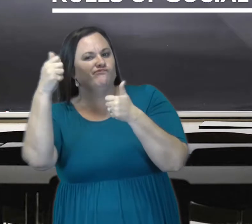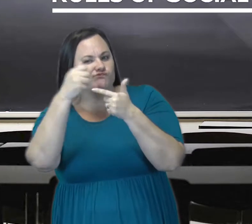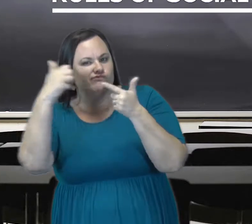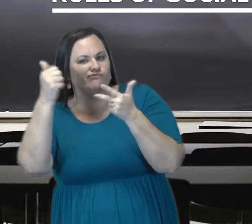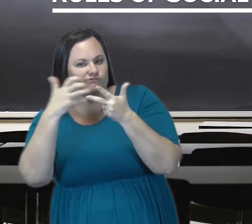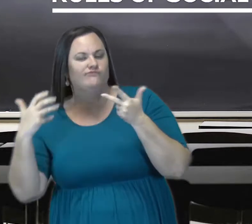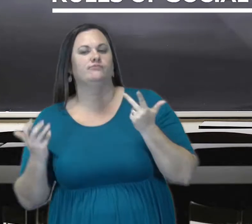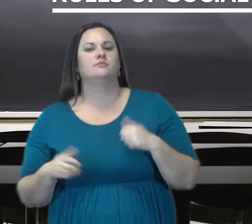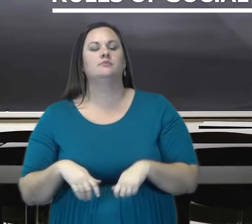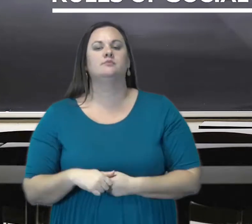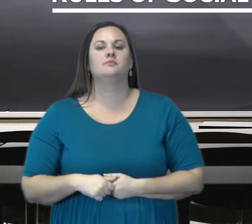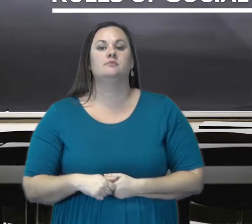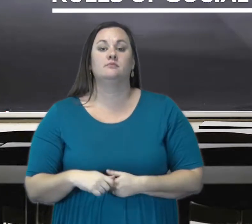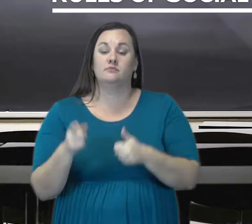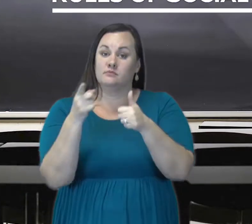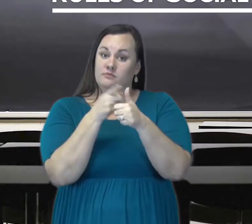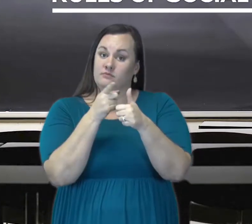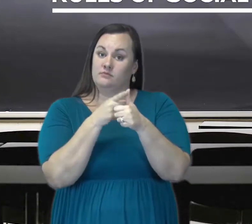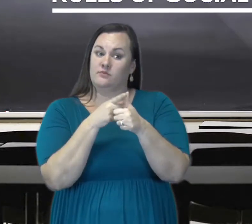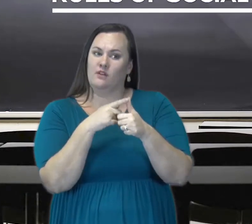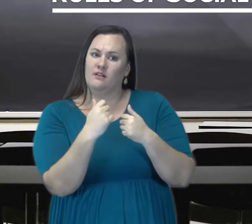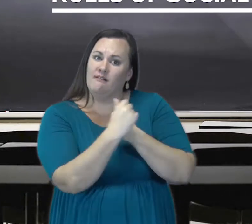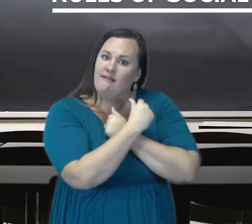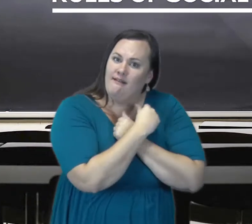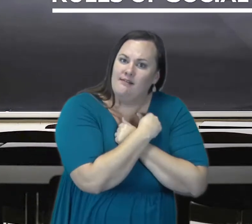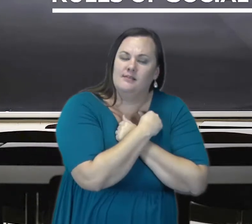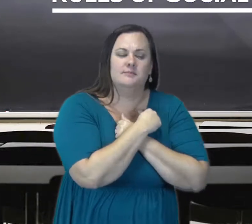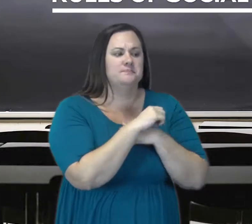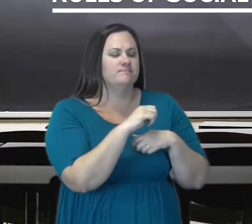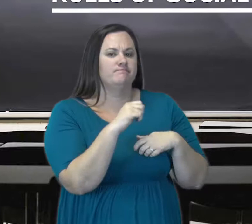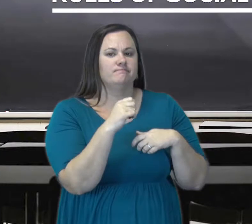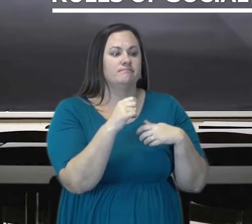quick examples today. three examples today the first one is when it comes to